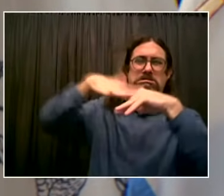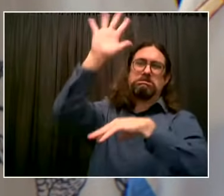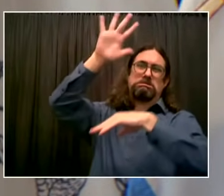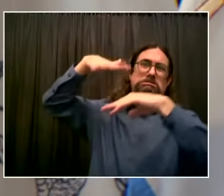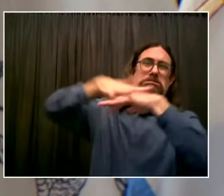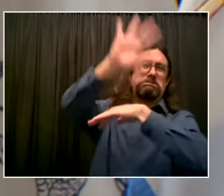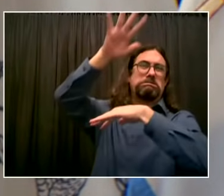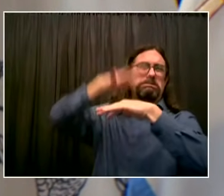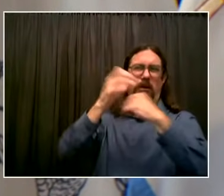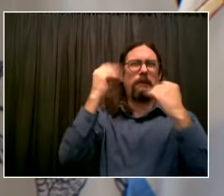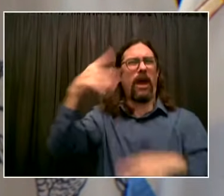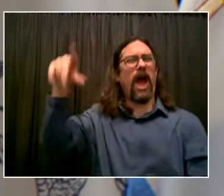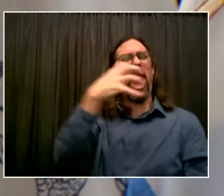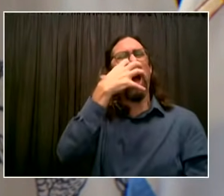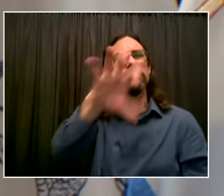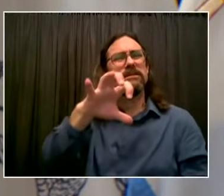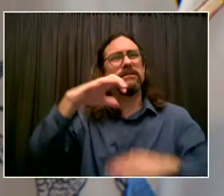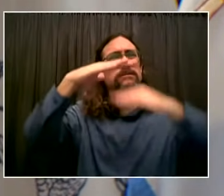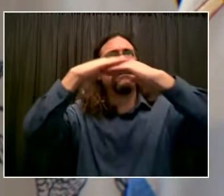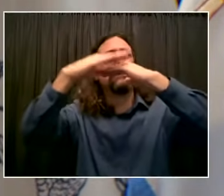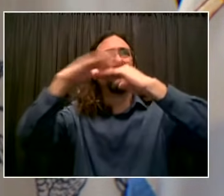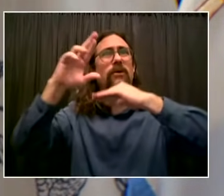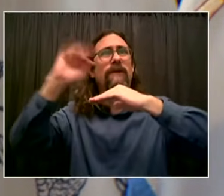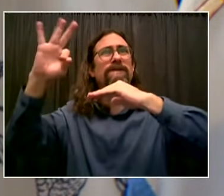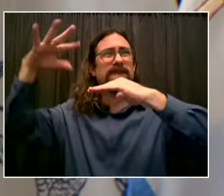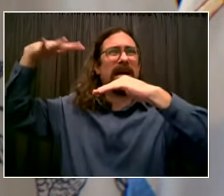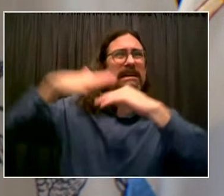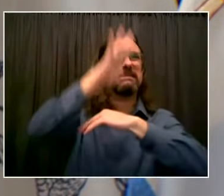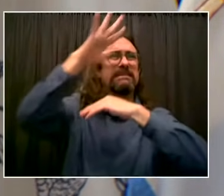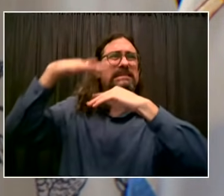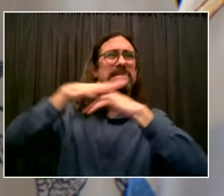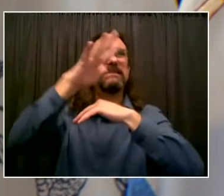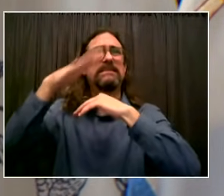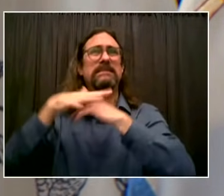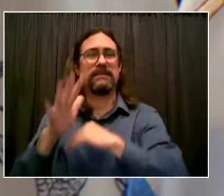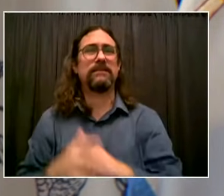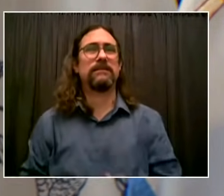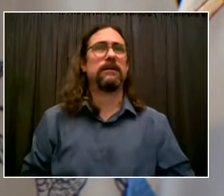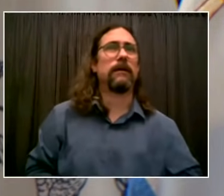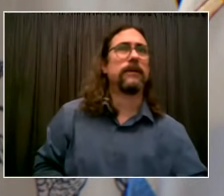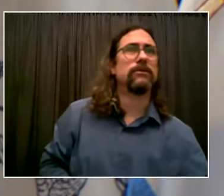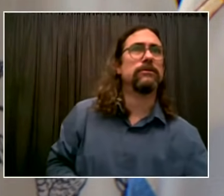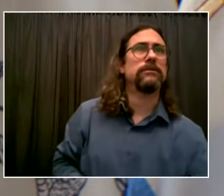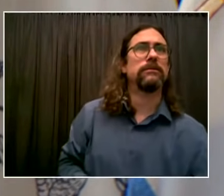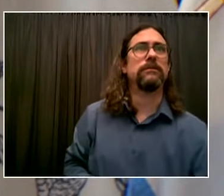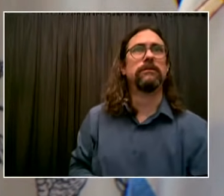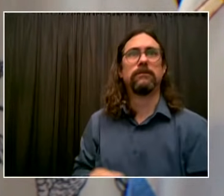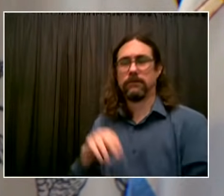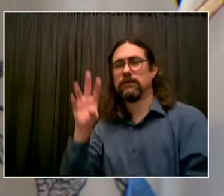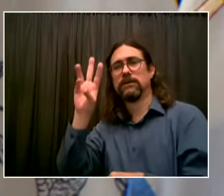HAPPY TOK NOW THAT WE SIGNED OFF ON A $62 MILLION■ç PROJECT WH ITDEP AND DDC